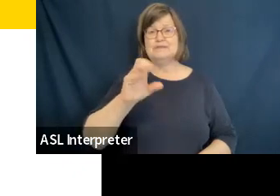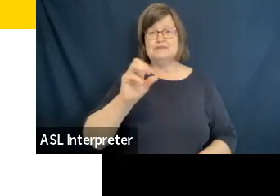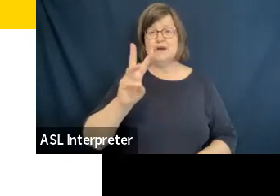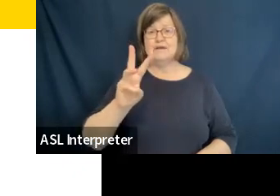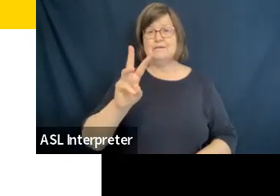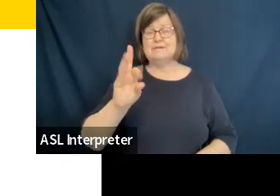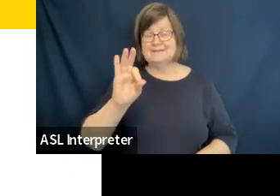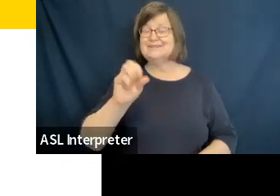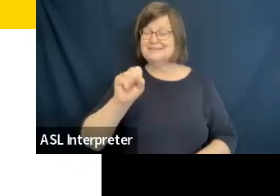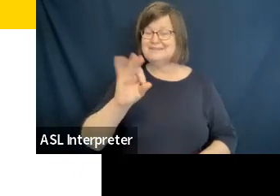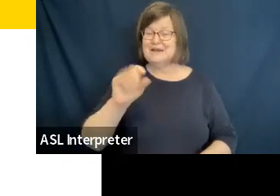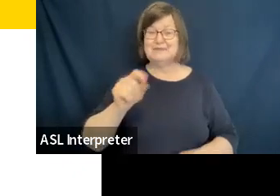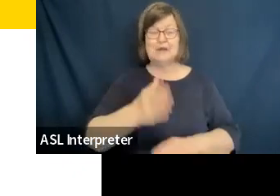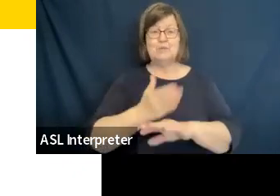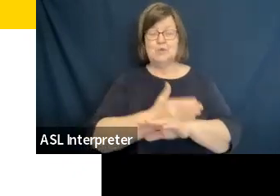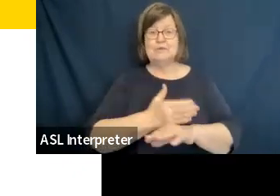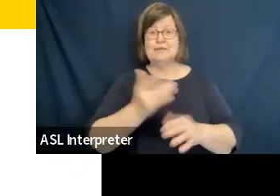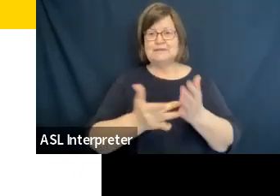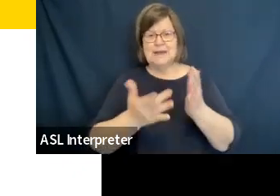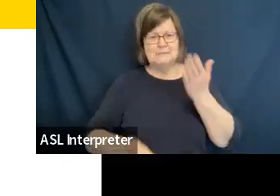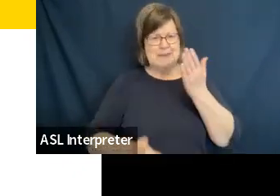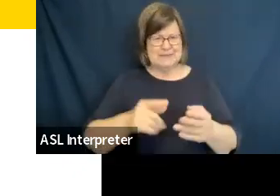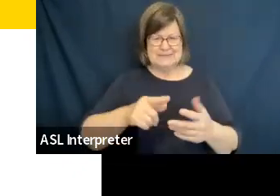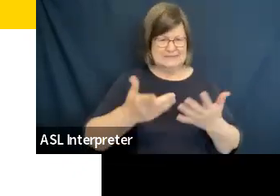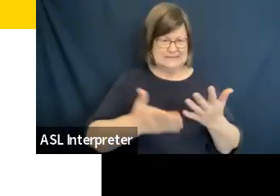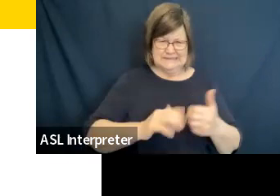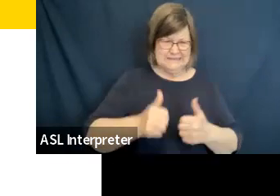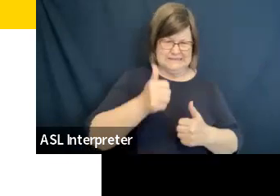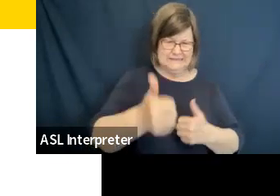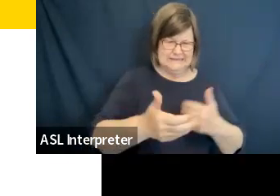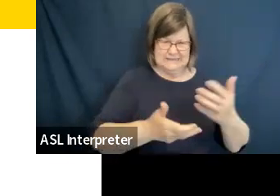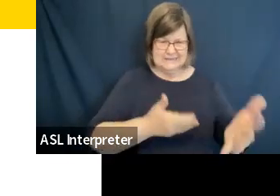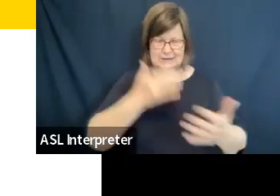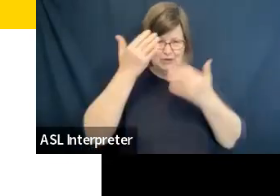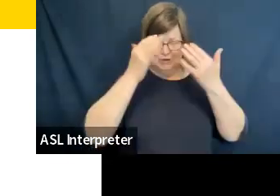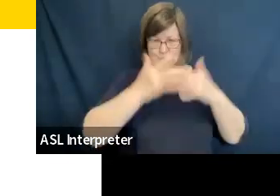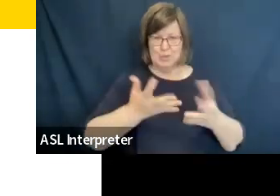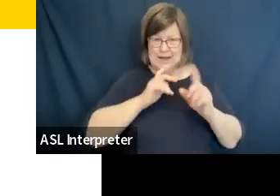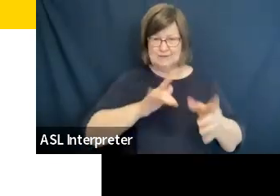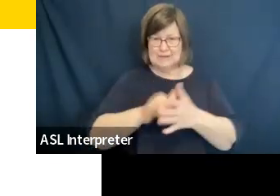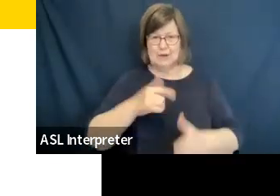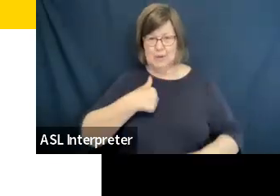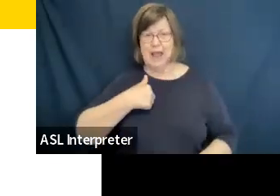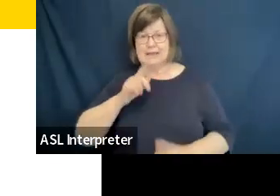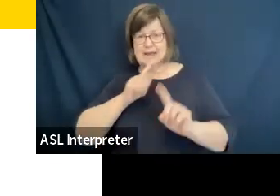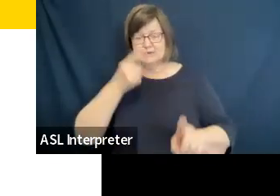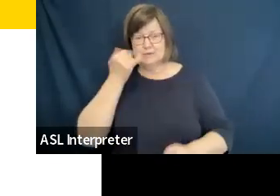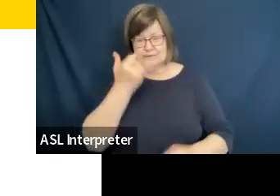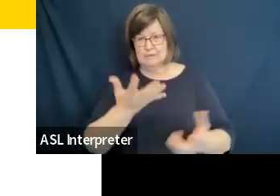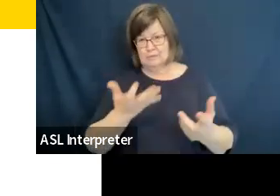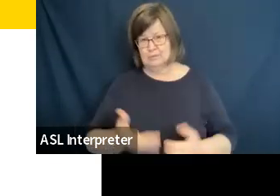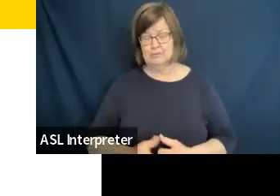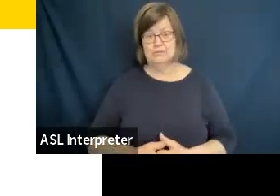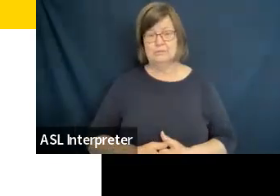of your range, Dr. Silverman and Dr. Rhoads, and let me know, and I can answer if you would like.